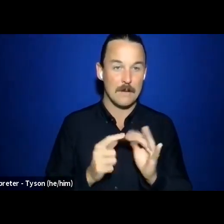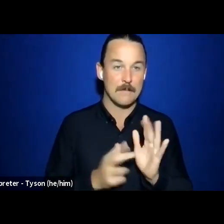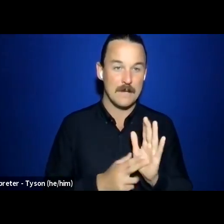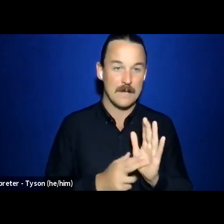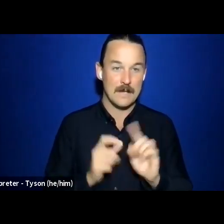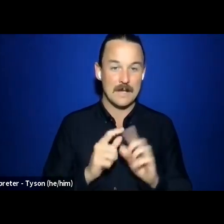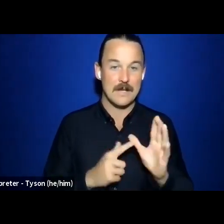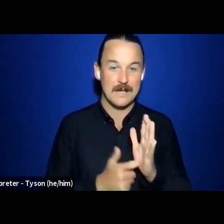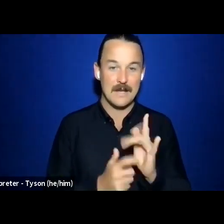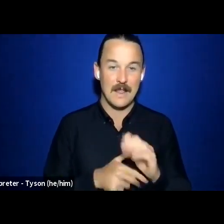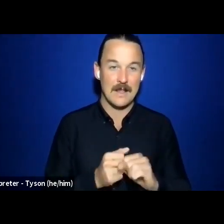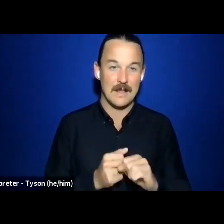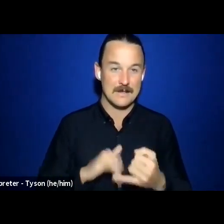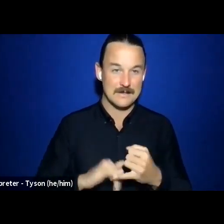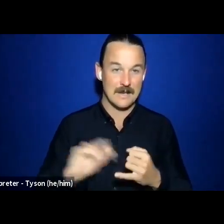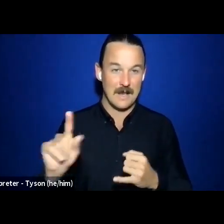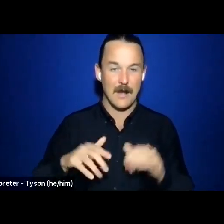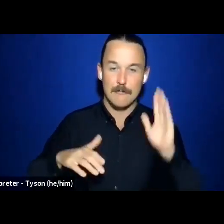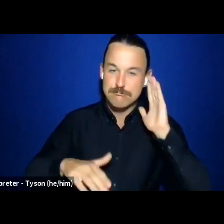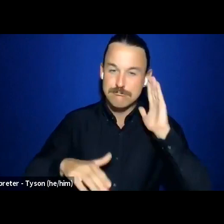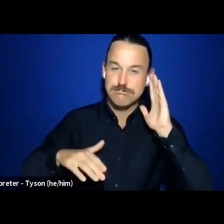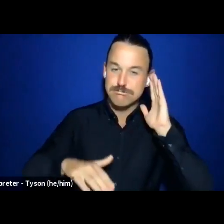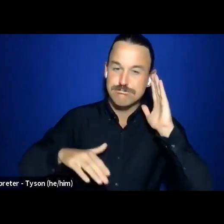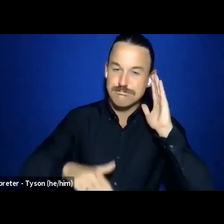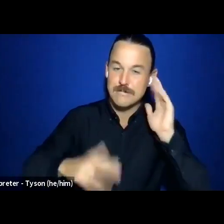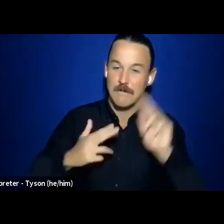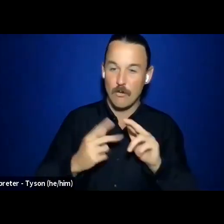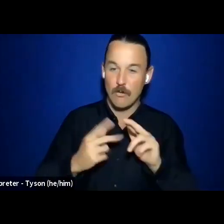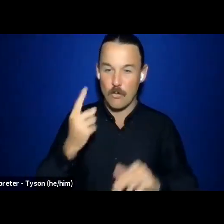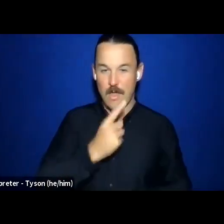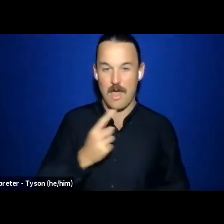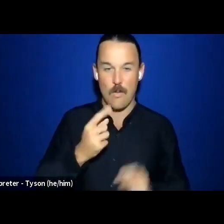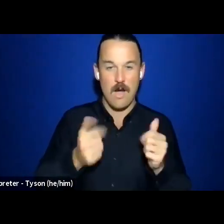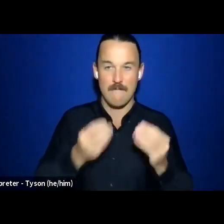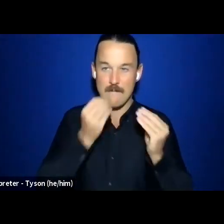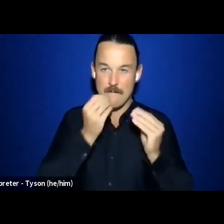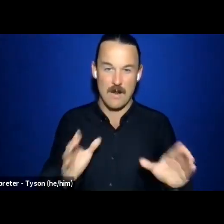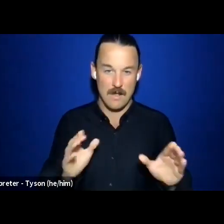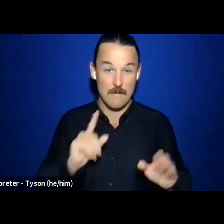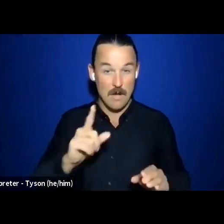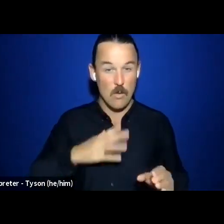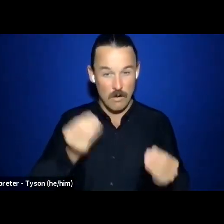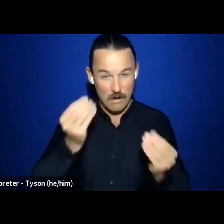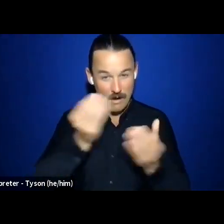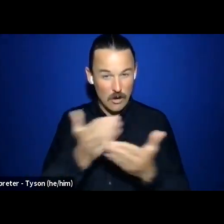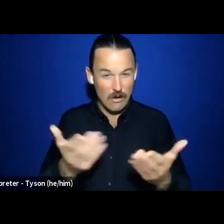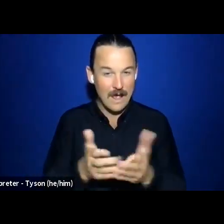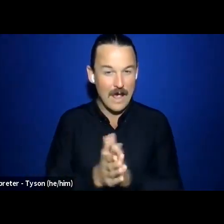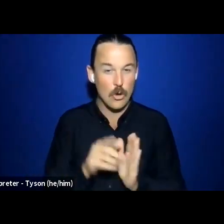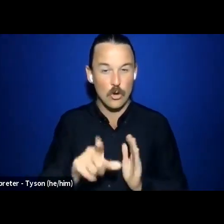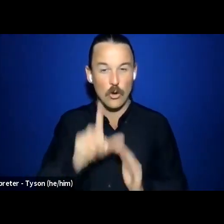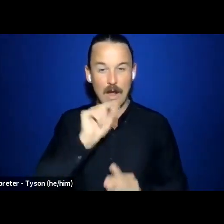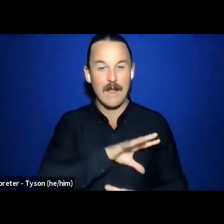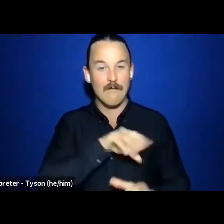going to have you dancing in front of your screens for our aloe after party before aloe after party. Before we go, I am going to say a few words about I am going to say a few words about how you can get involved